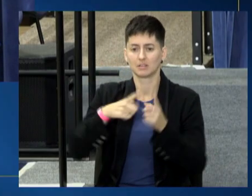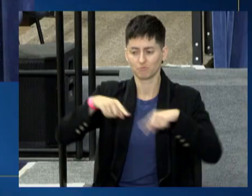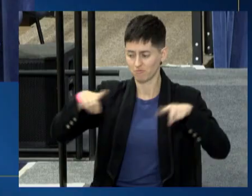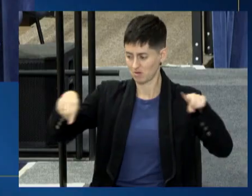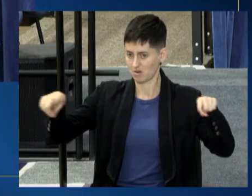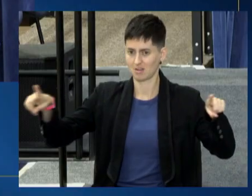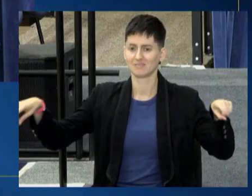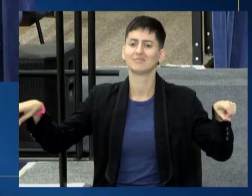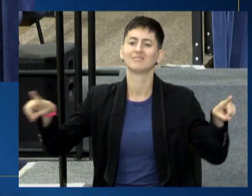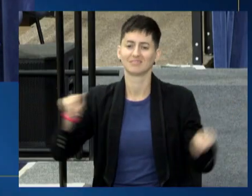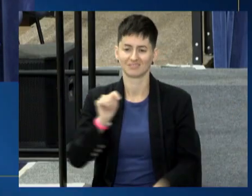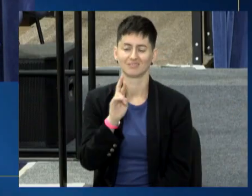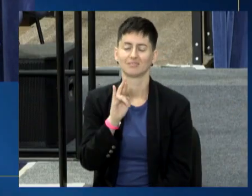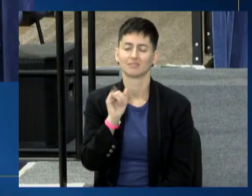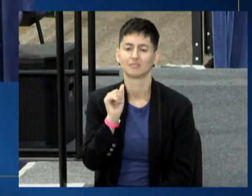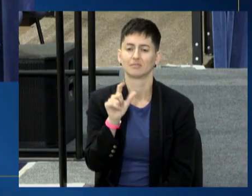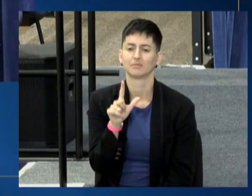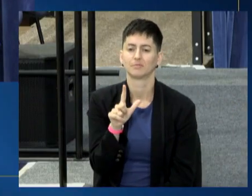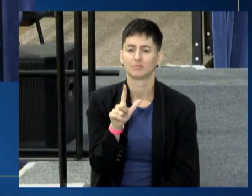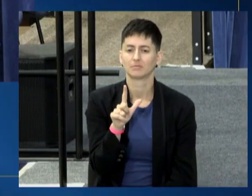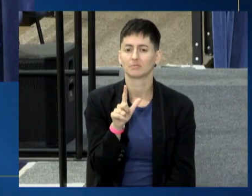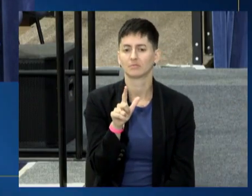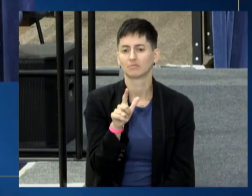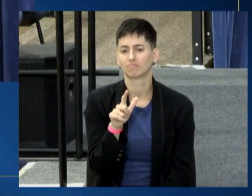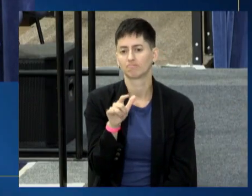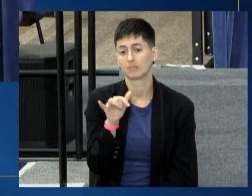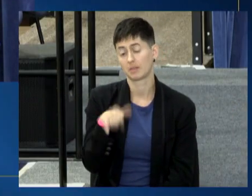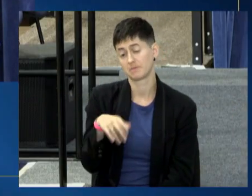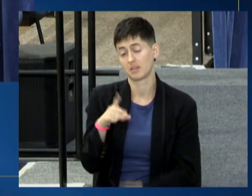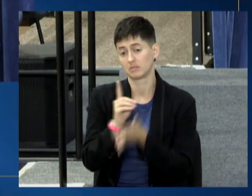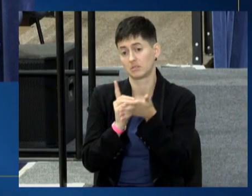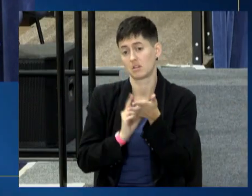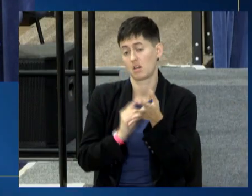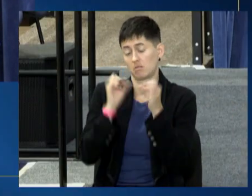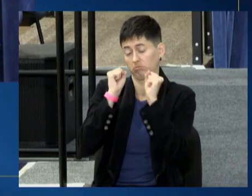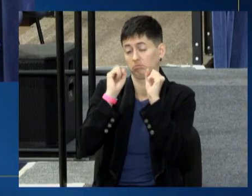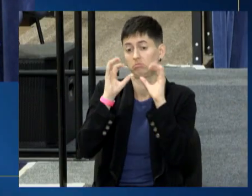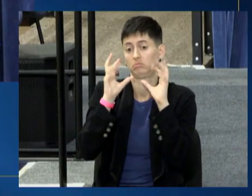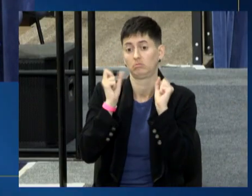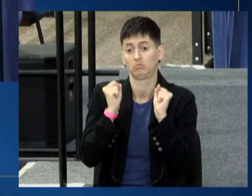Randomization is an incredible design that allows us to really understand that